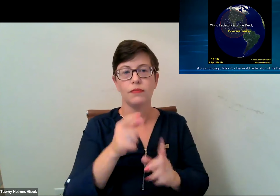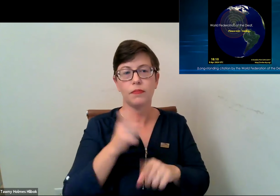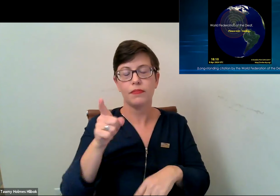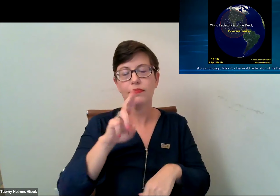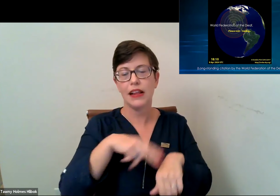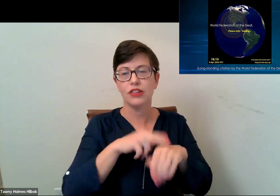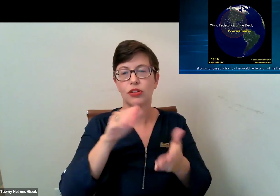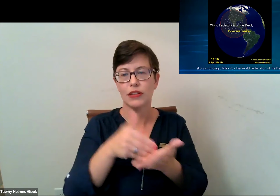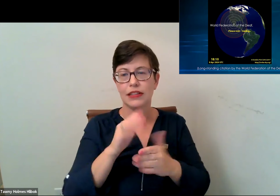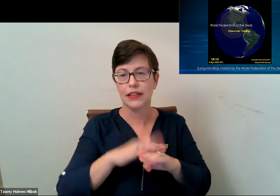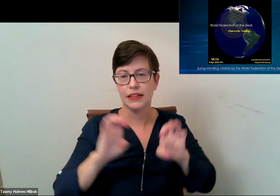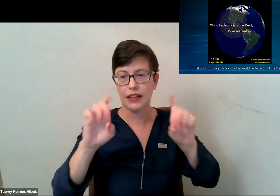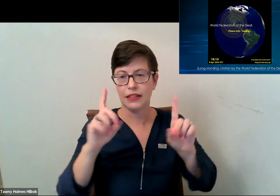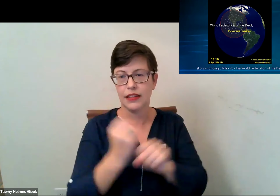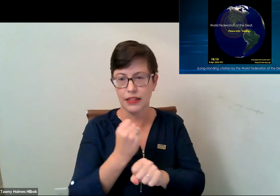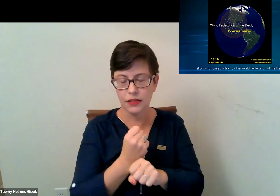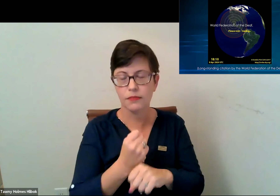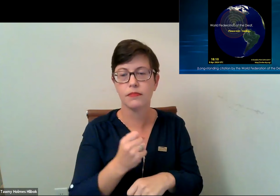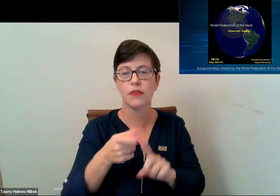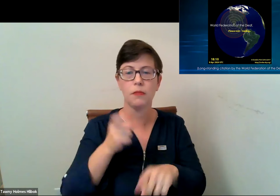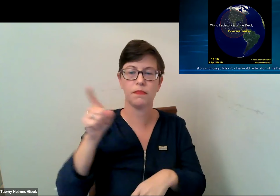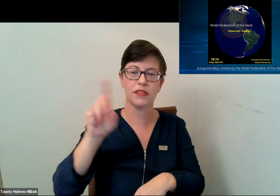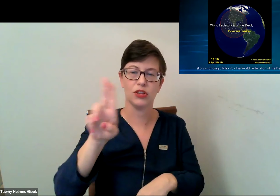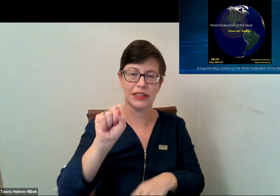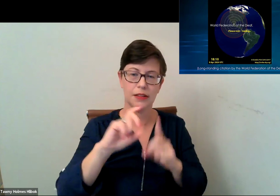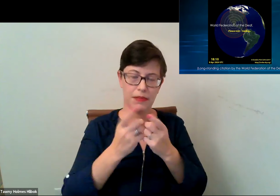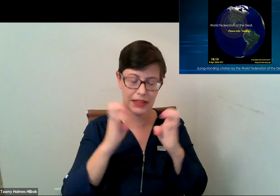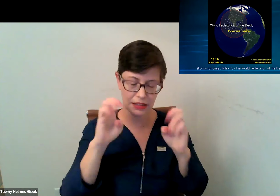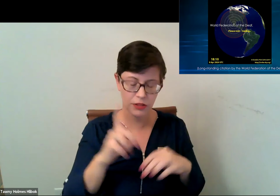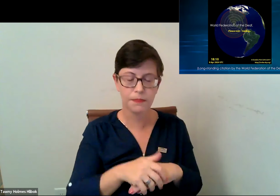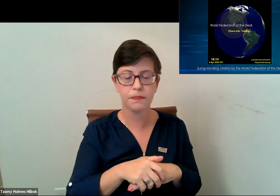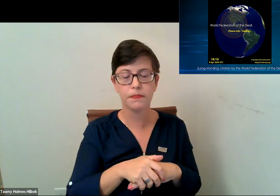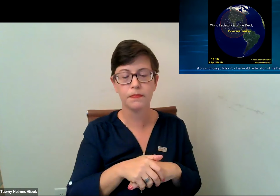We have statistics that will show national Center for education statistics and you know,